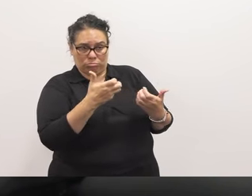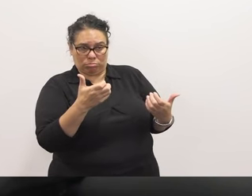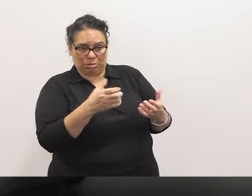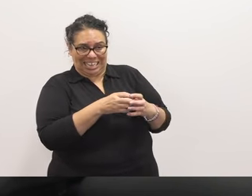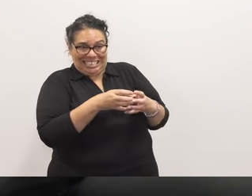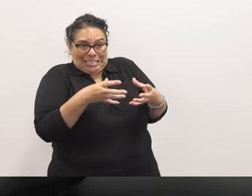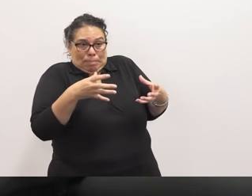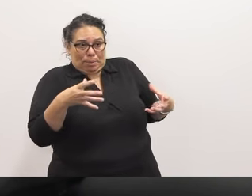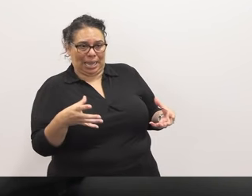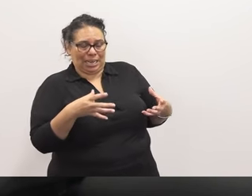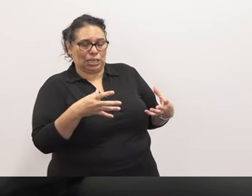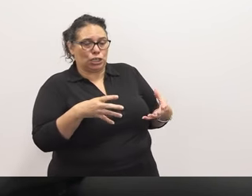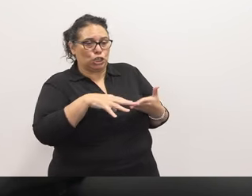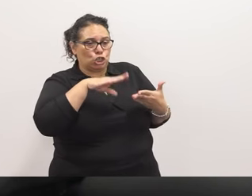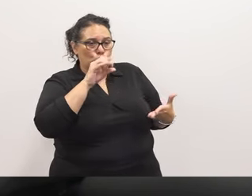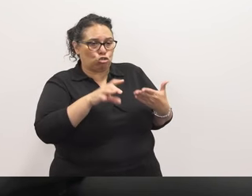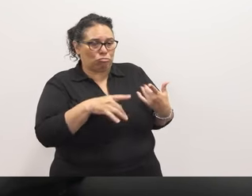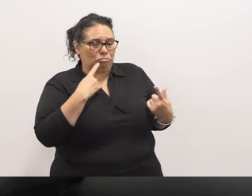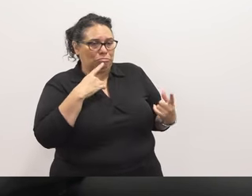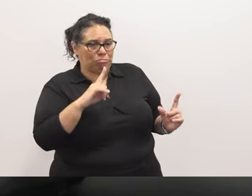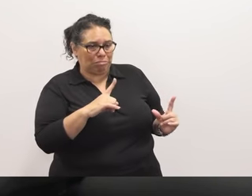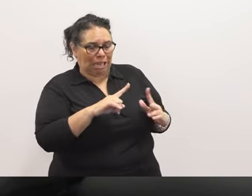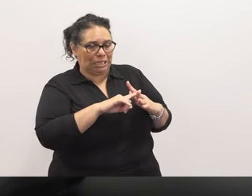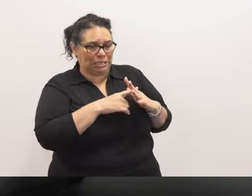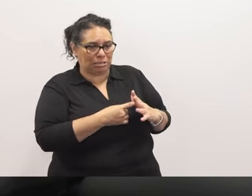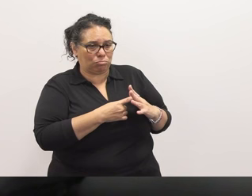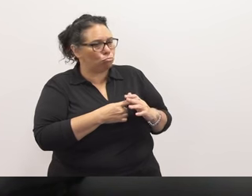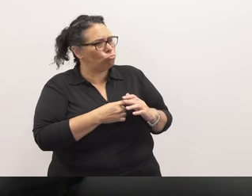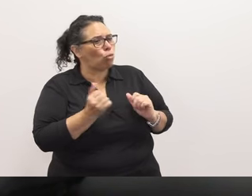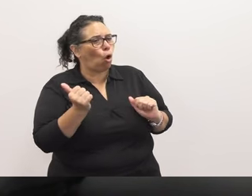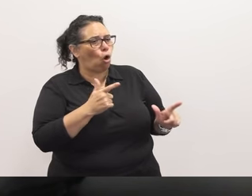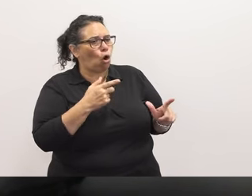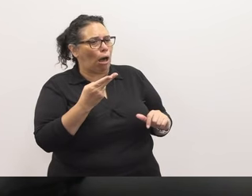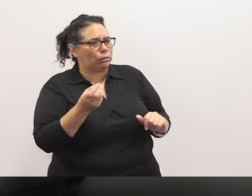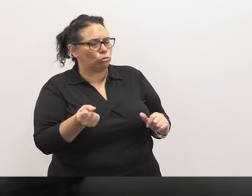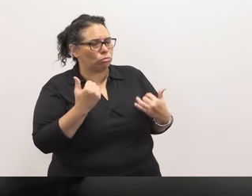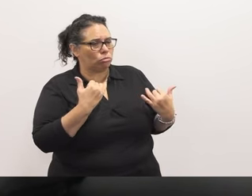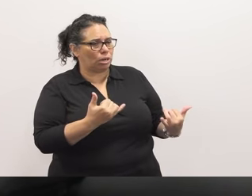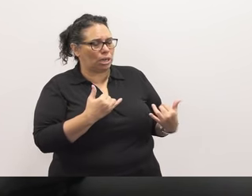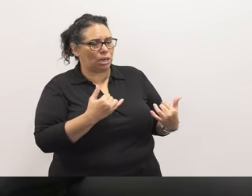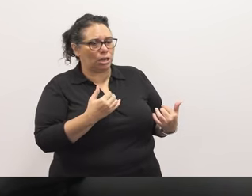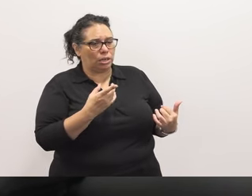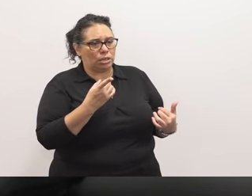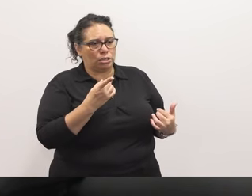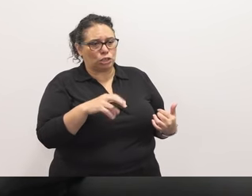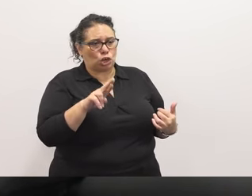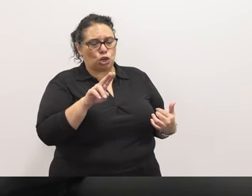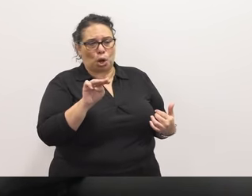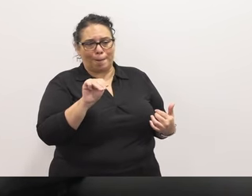is active in all of our high schools right now and is led by Dr. Margo at Jen Jackson